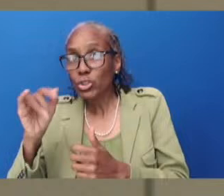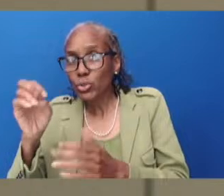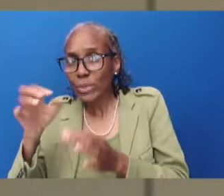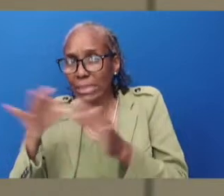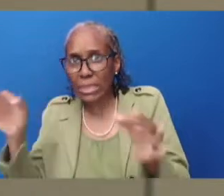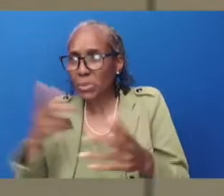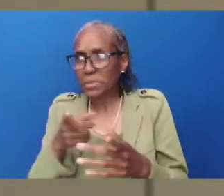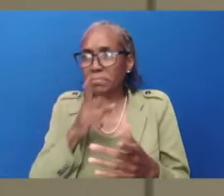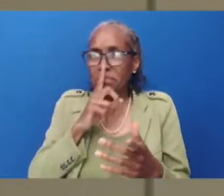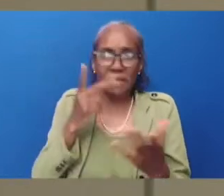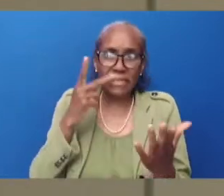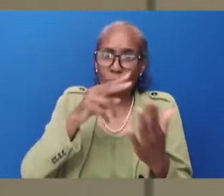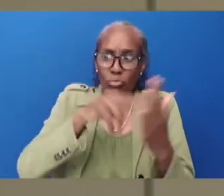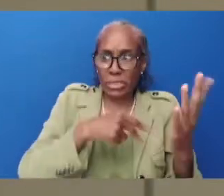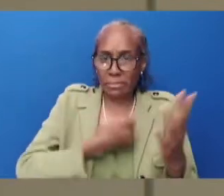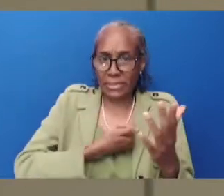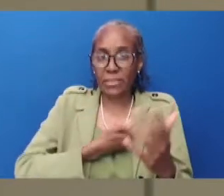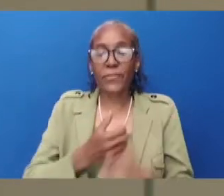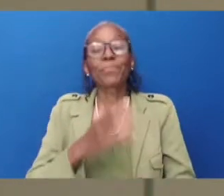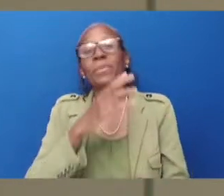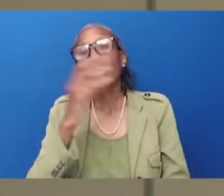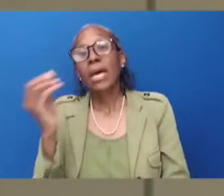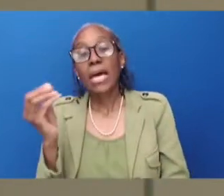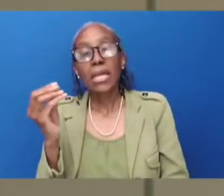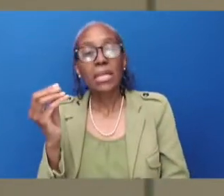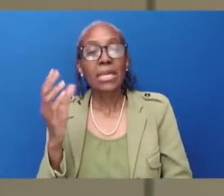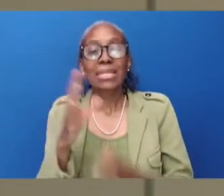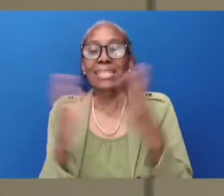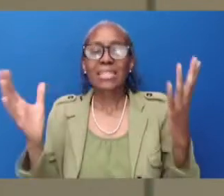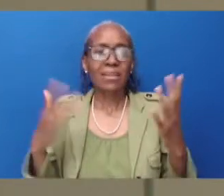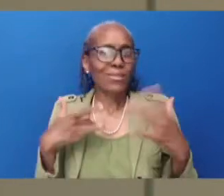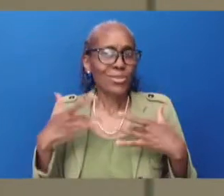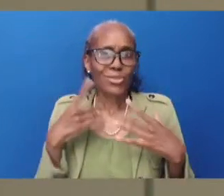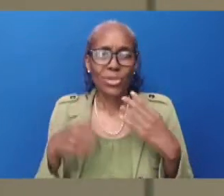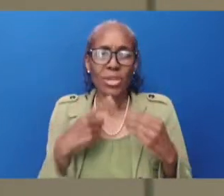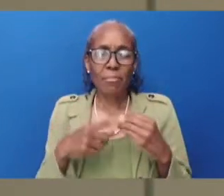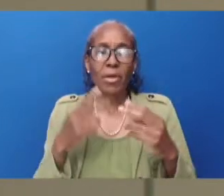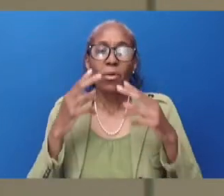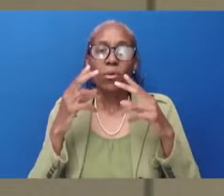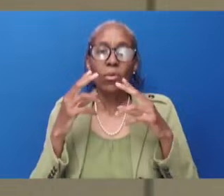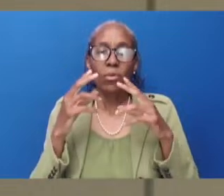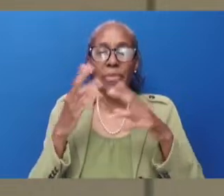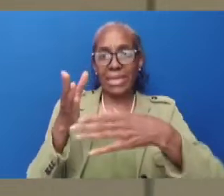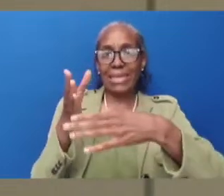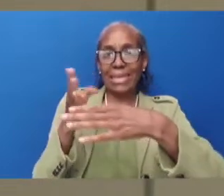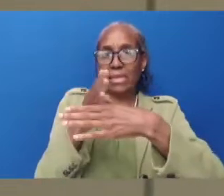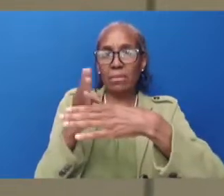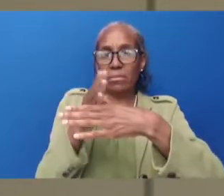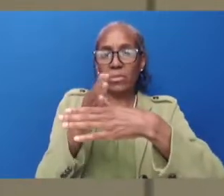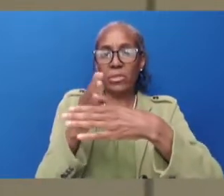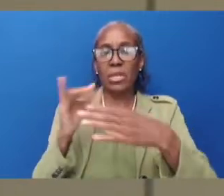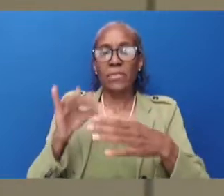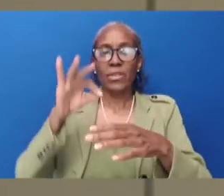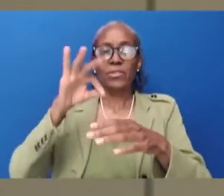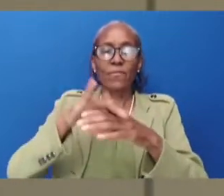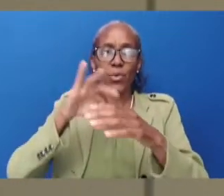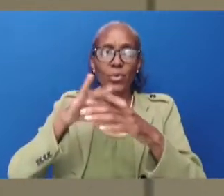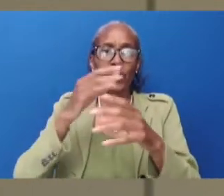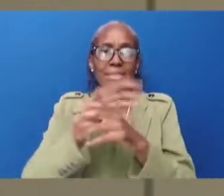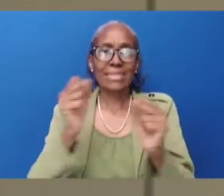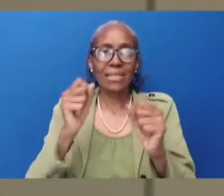HAVEN'T SEEN THE ONE WITH THE